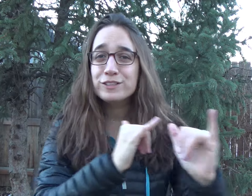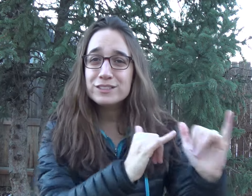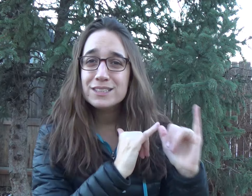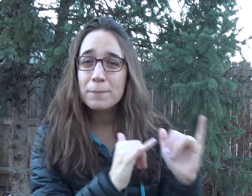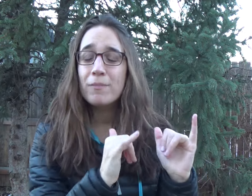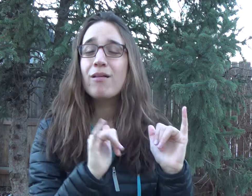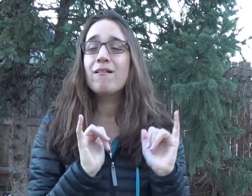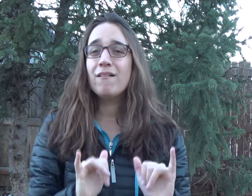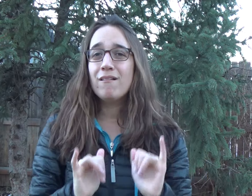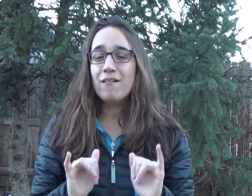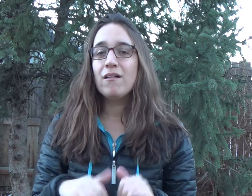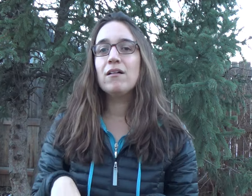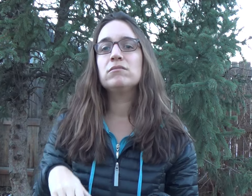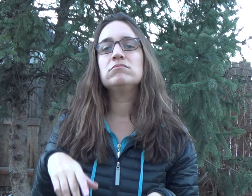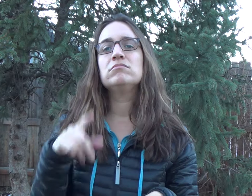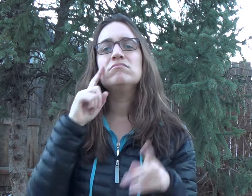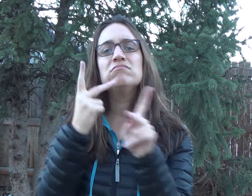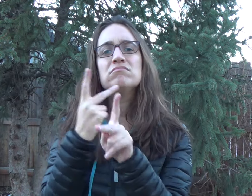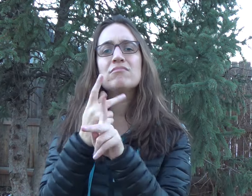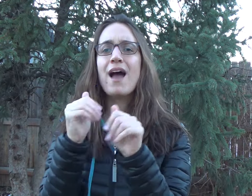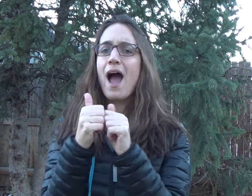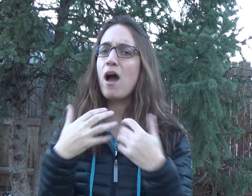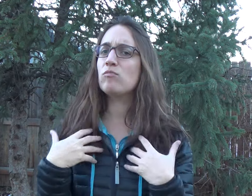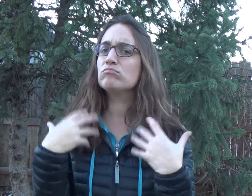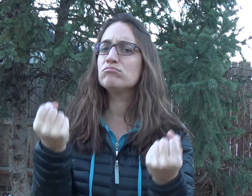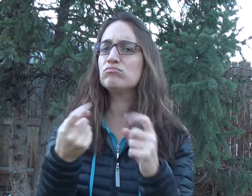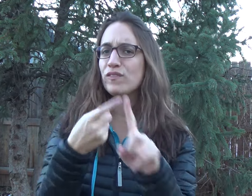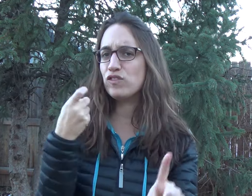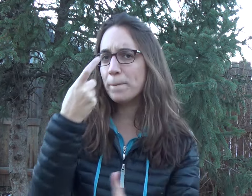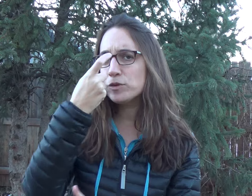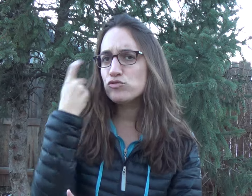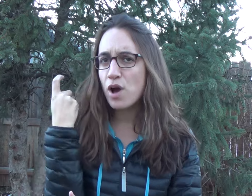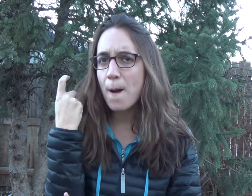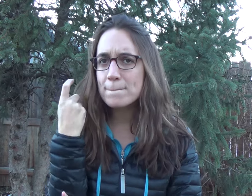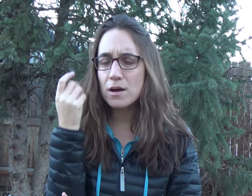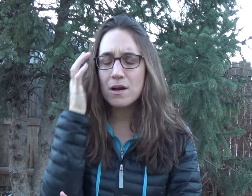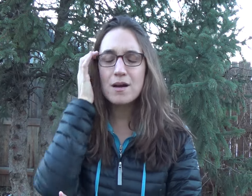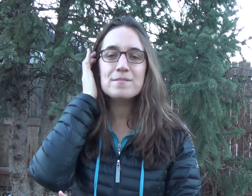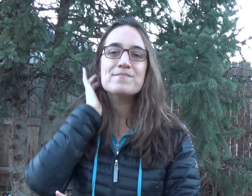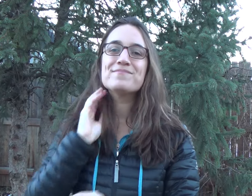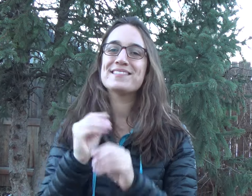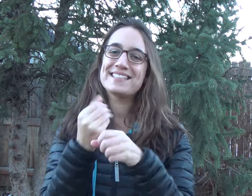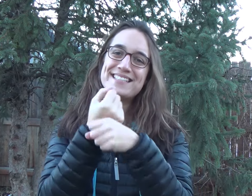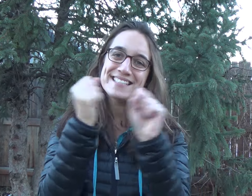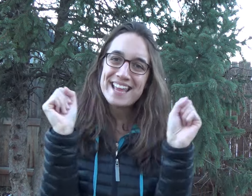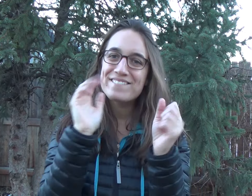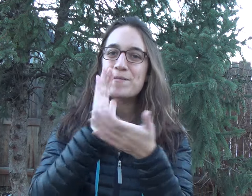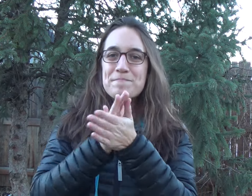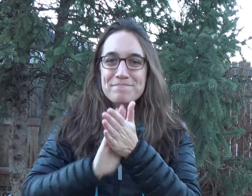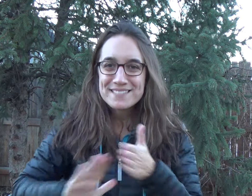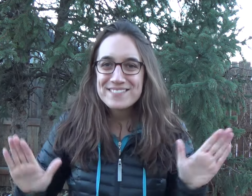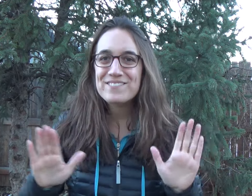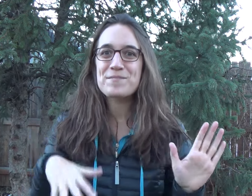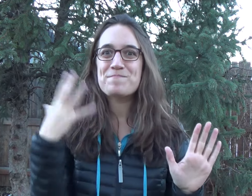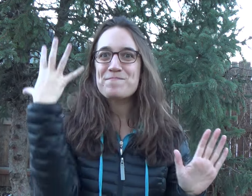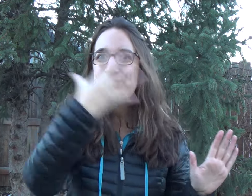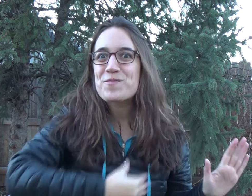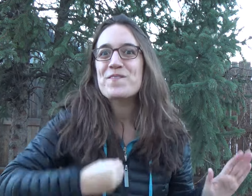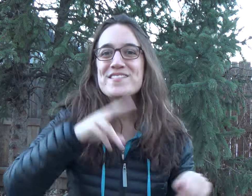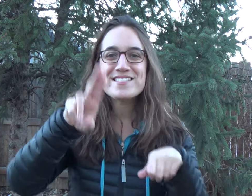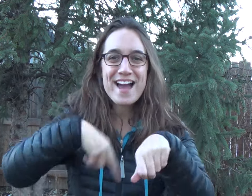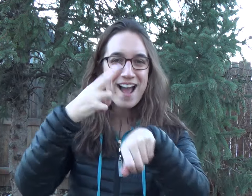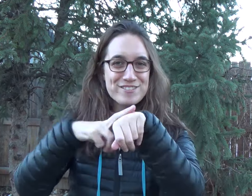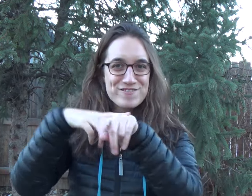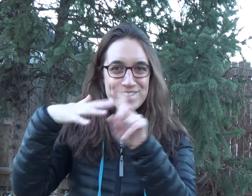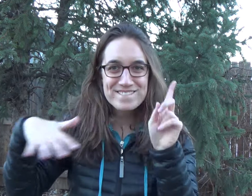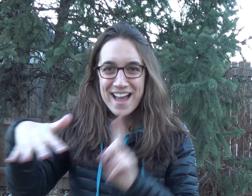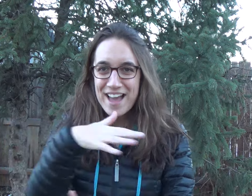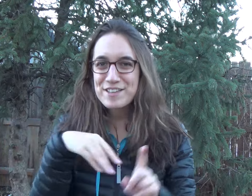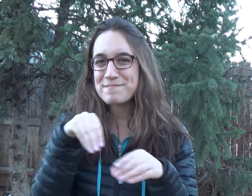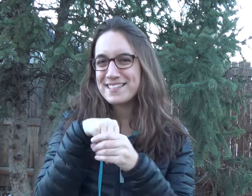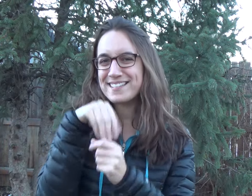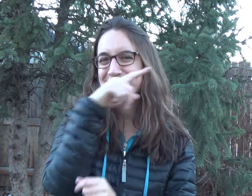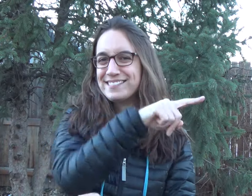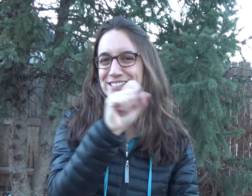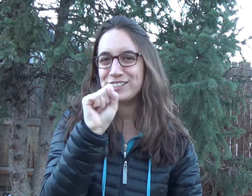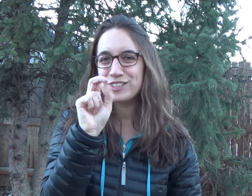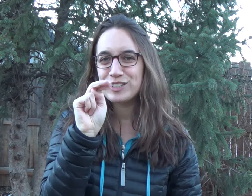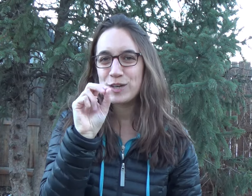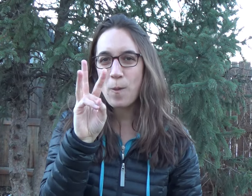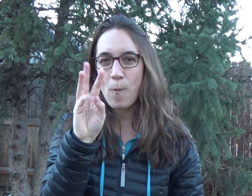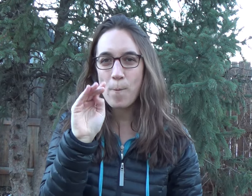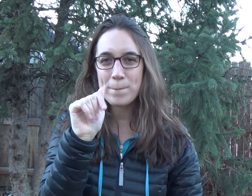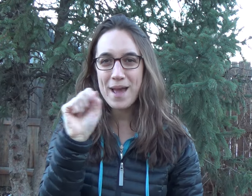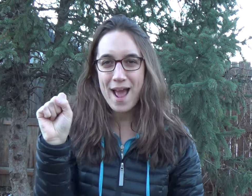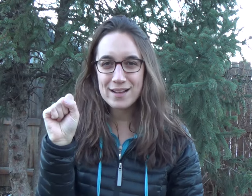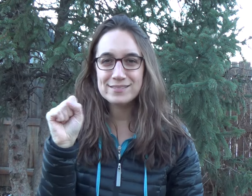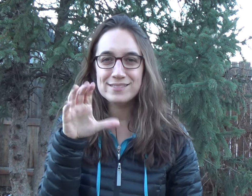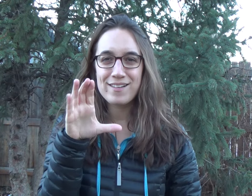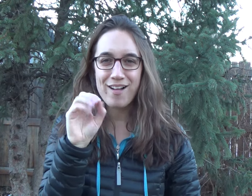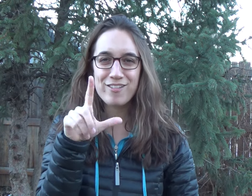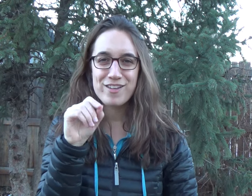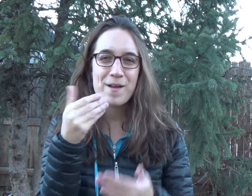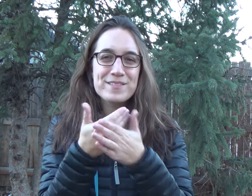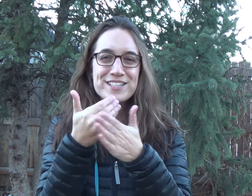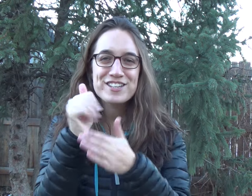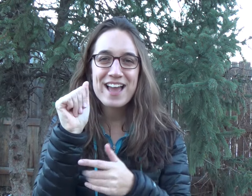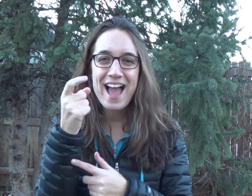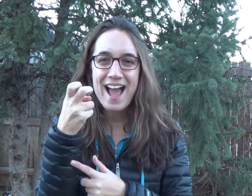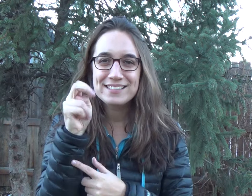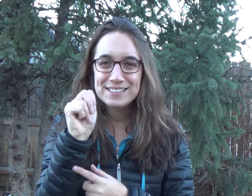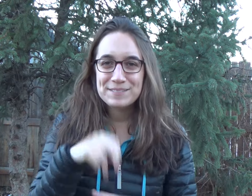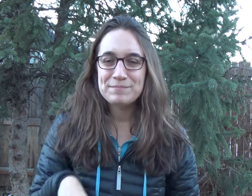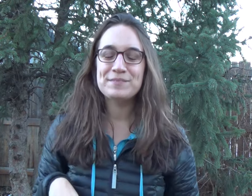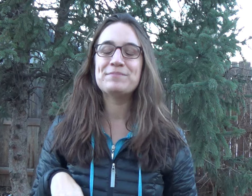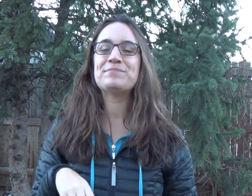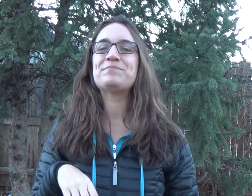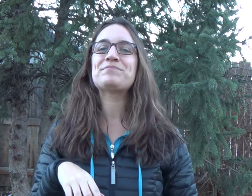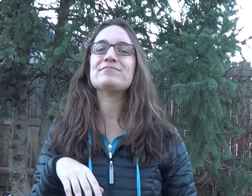figuring out how to heal from trauma in a safe, peaceful, beautiful, and natural environment in Snowmass, CO (near Aspen).